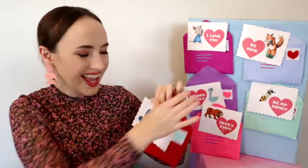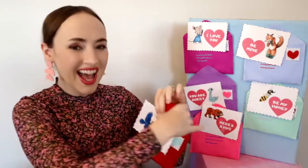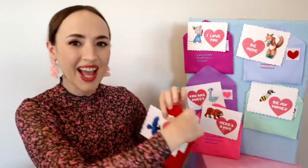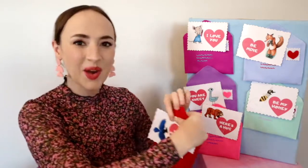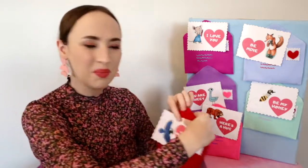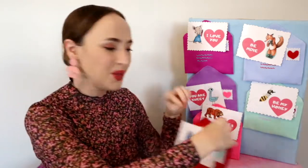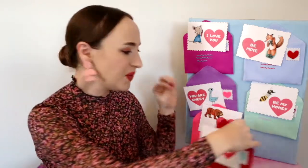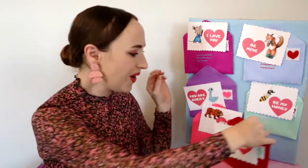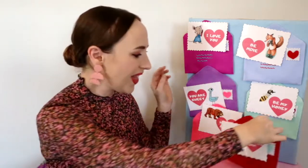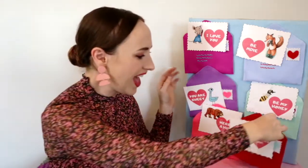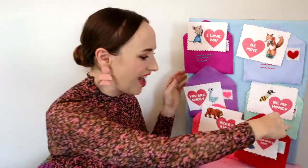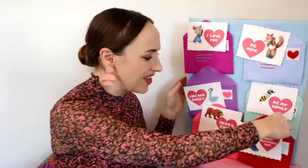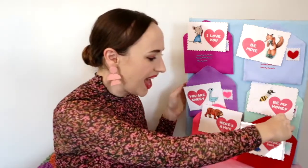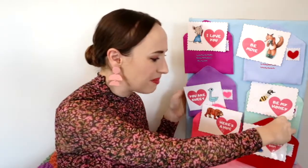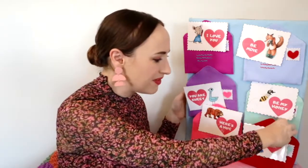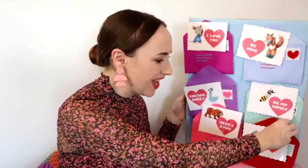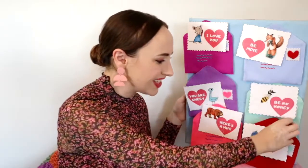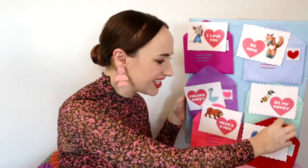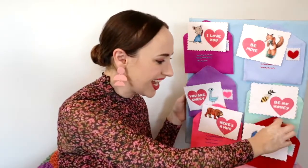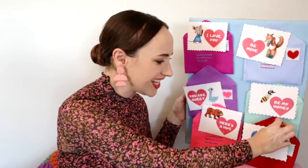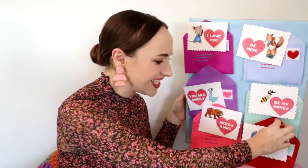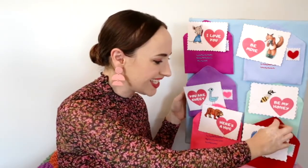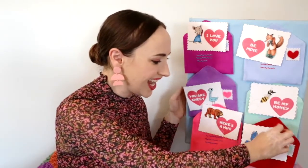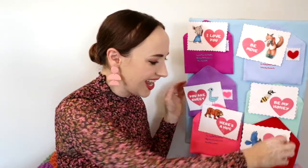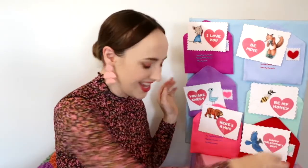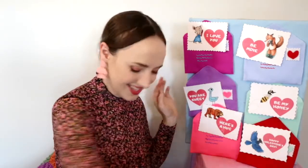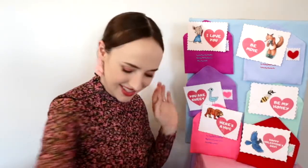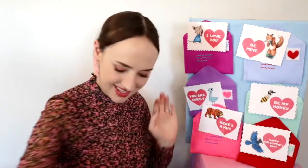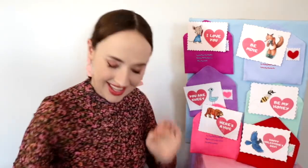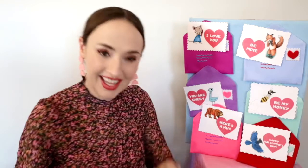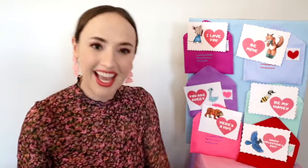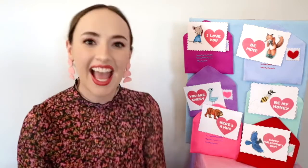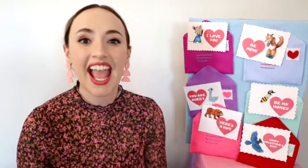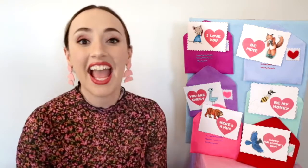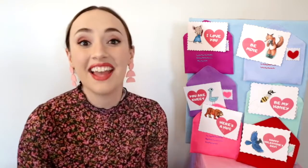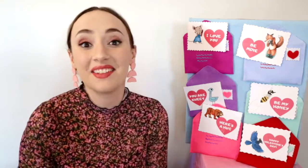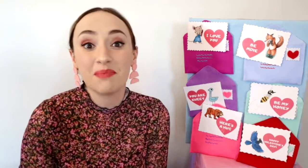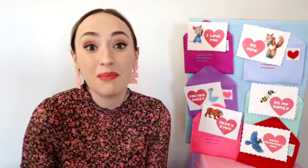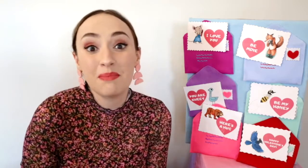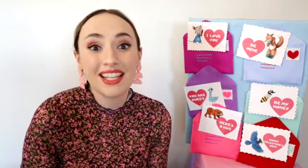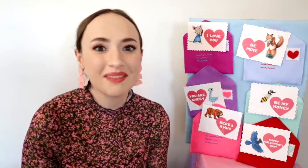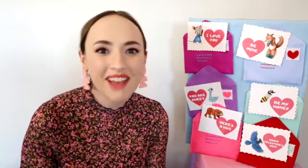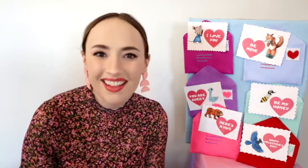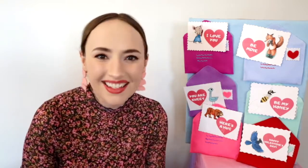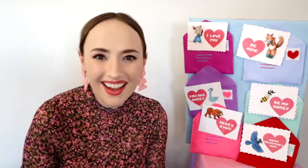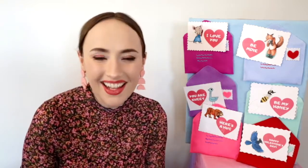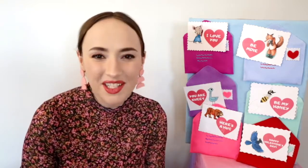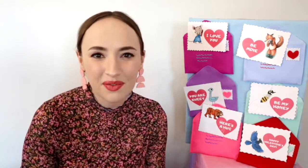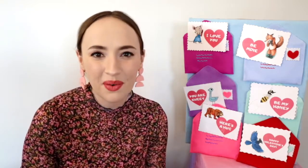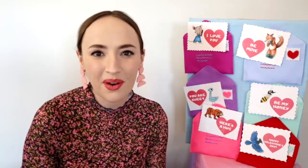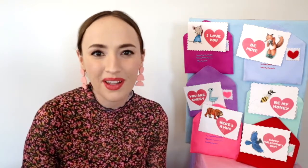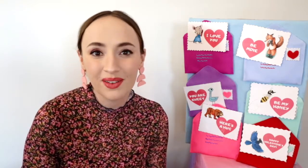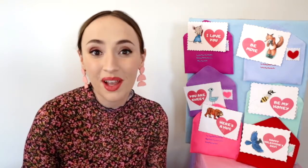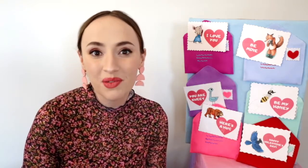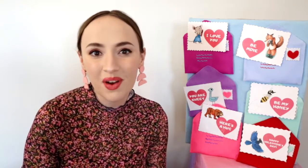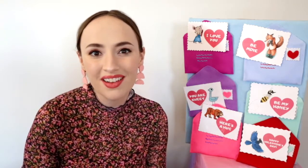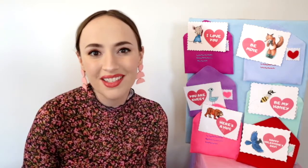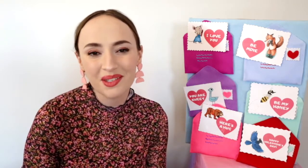I hope you all have a Happy Valentine's Day and maybe make some valentines for your loved ones